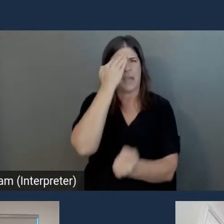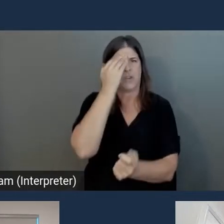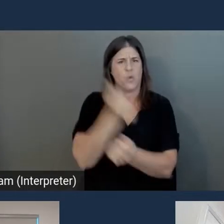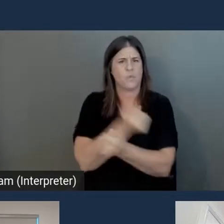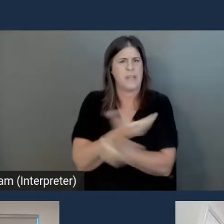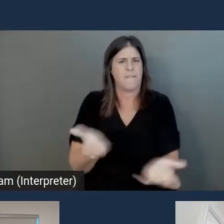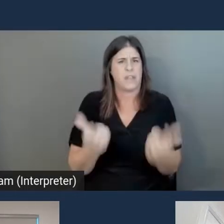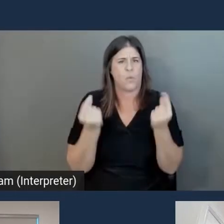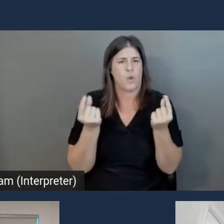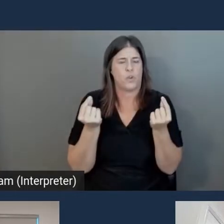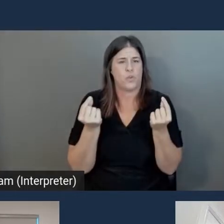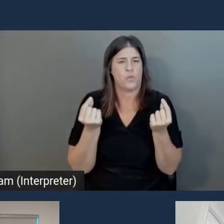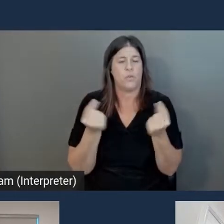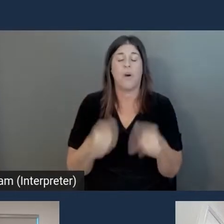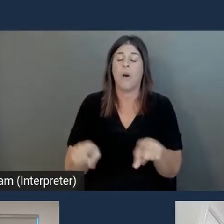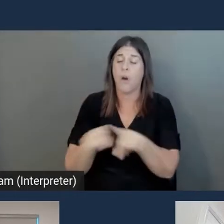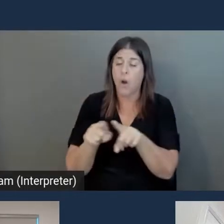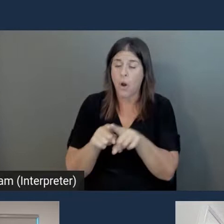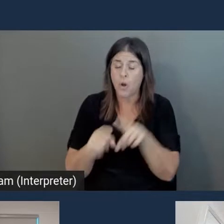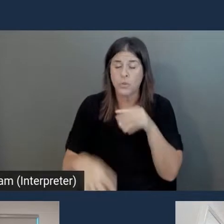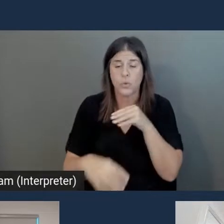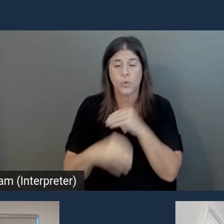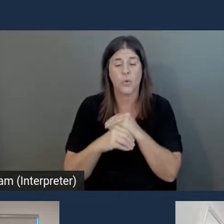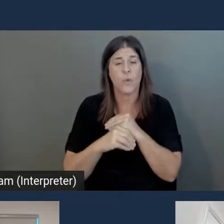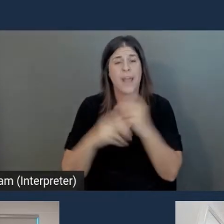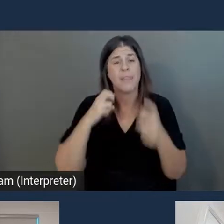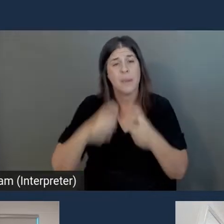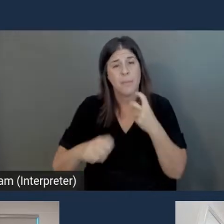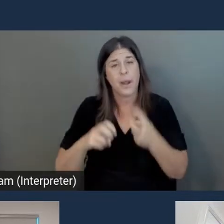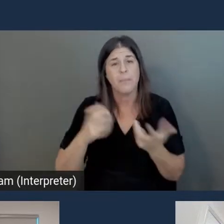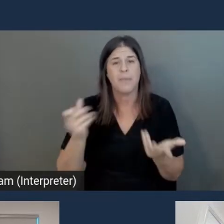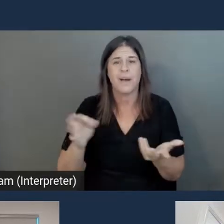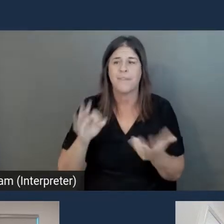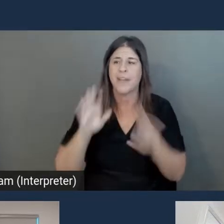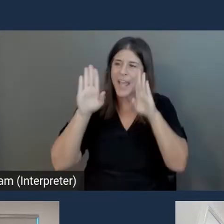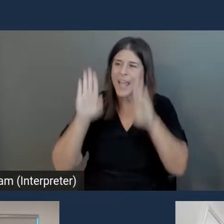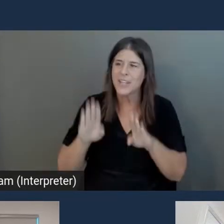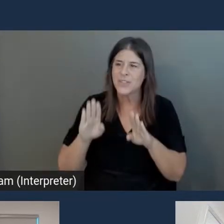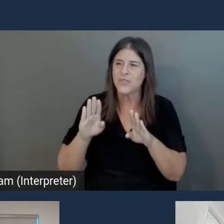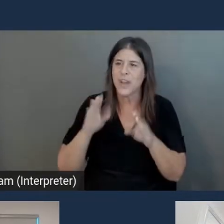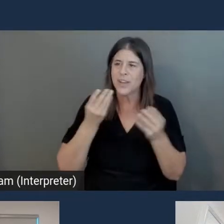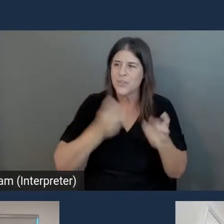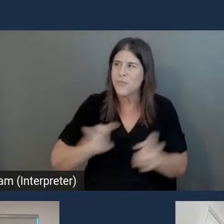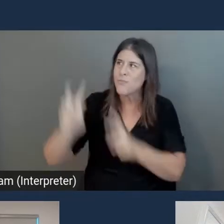On top of that, when you add the problem of, it's great to move to the cloud, but how do you actually do that?